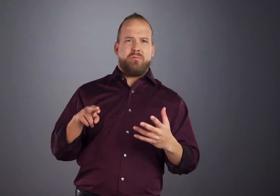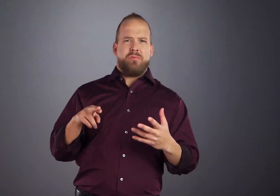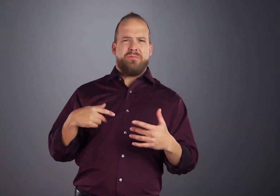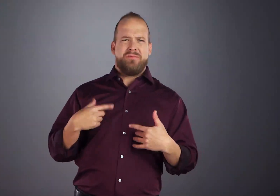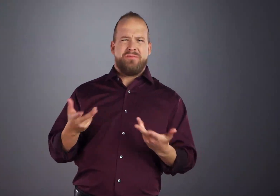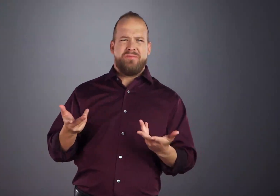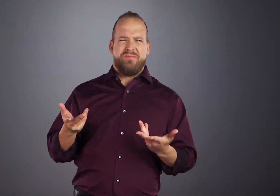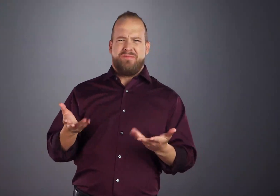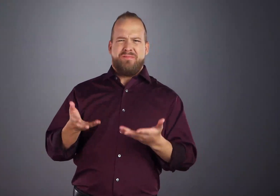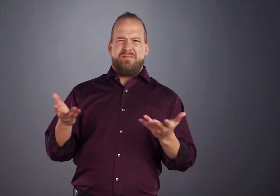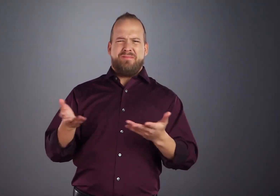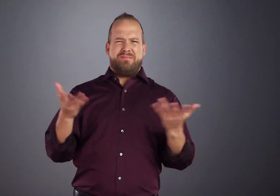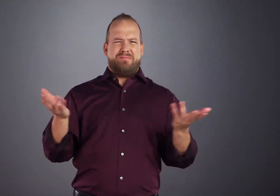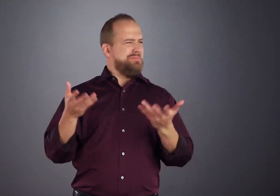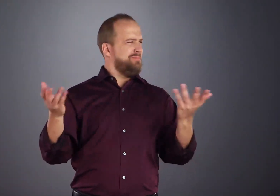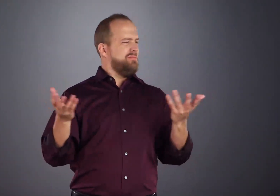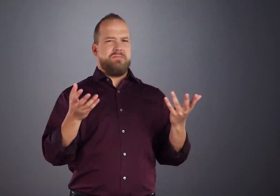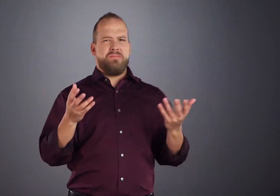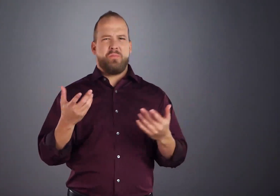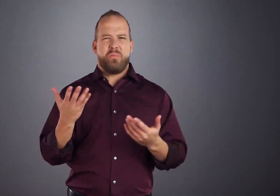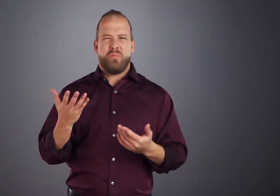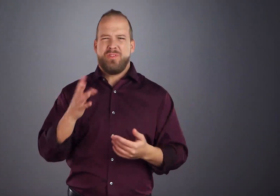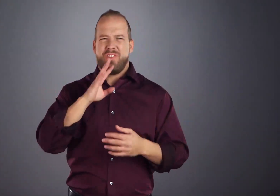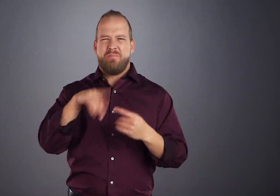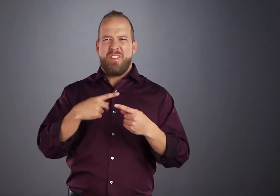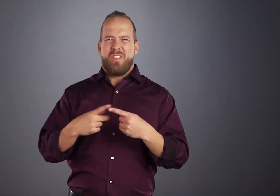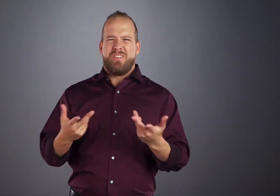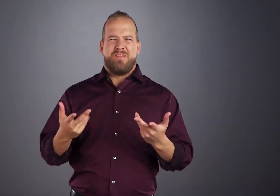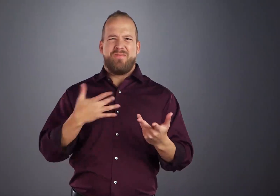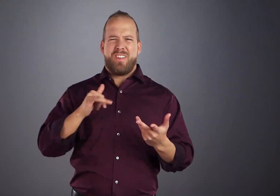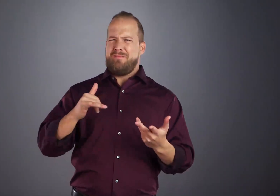I was aghast. So that was it —